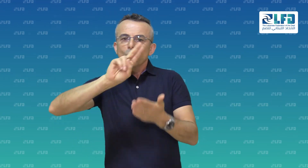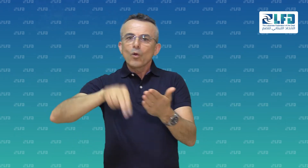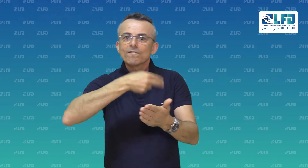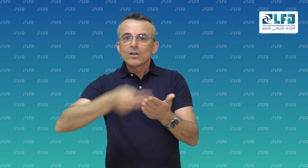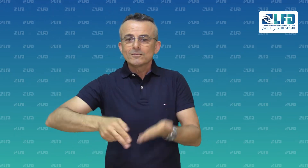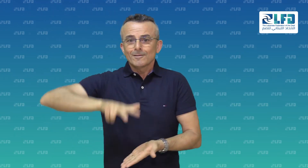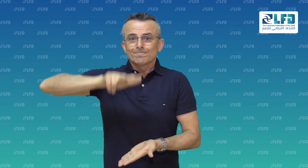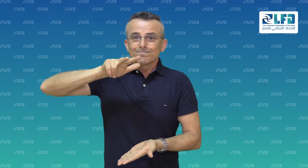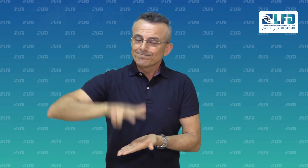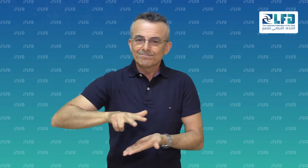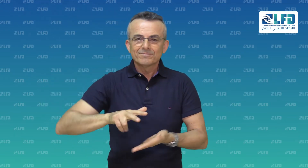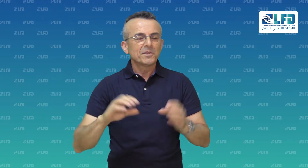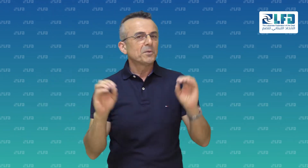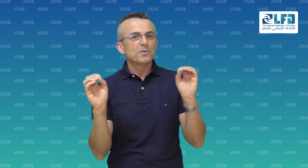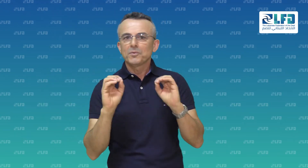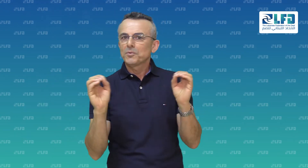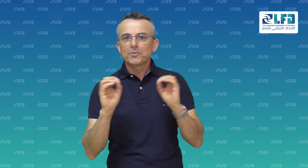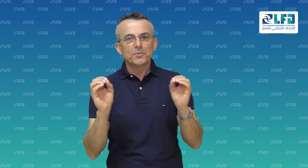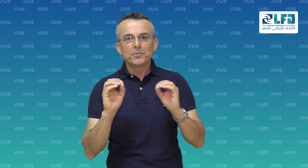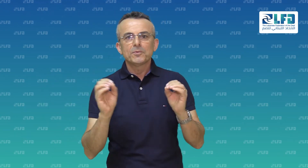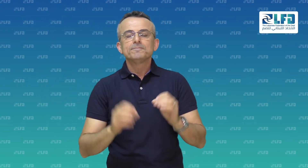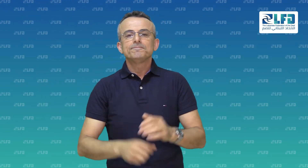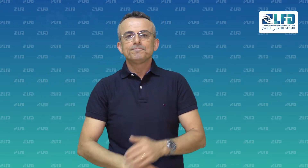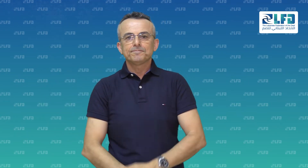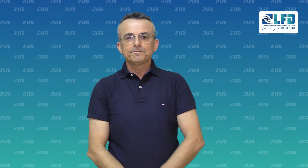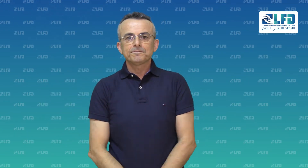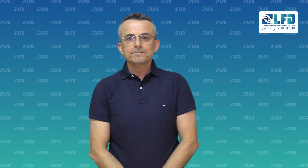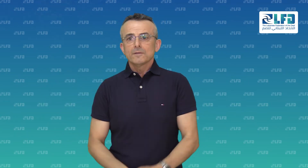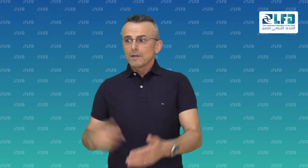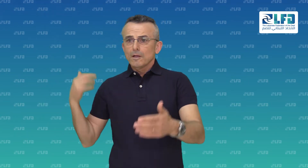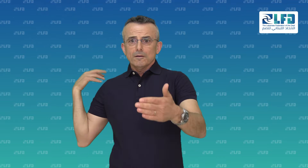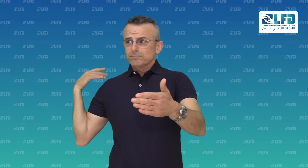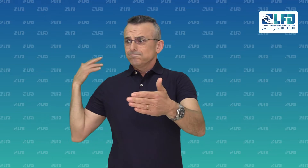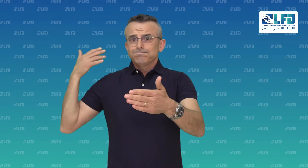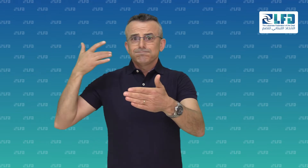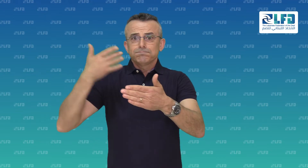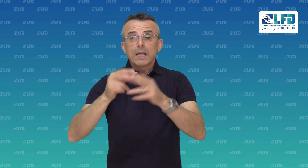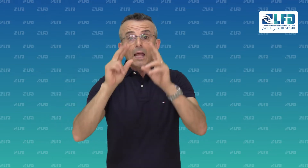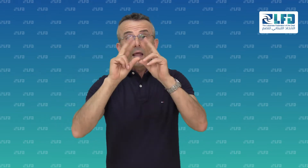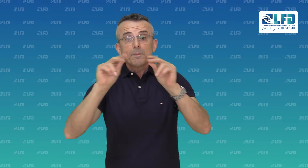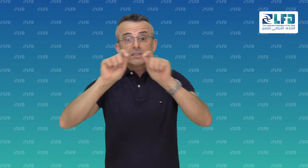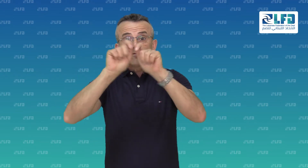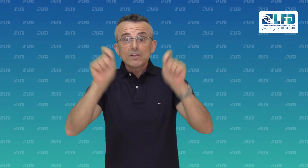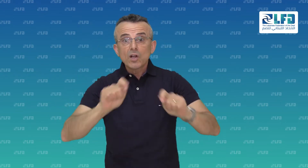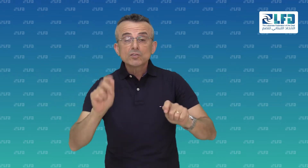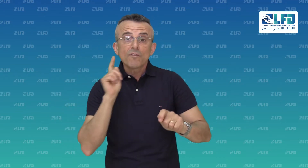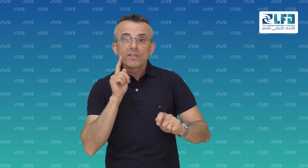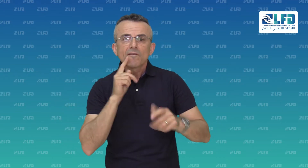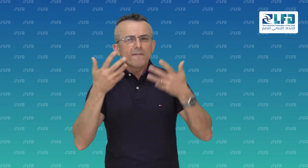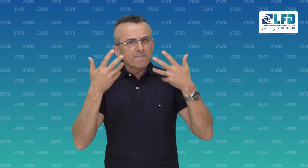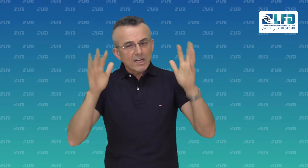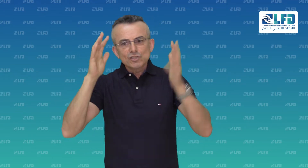UN Convention on the Rights of Persons with Disabilities. The Lebanese Federation of the Deaf